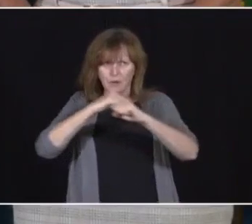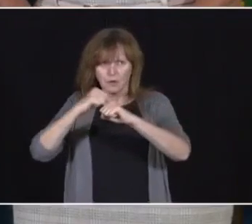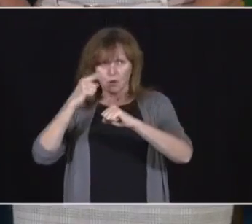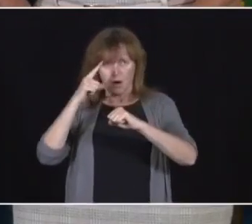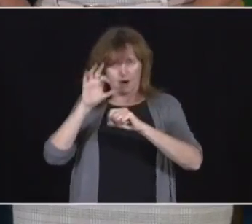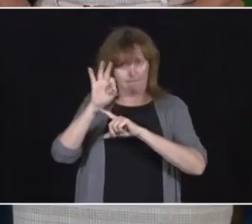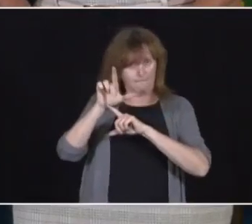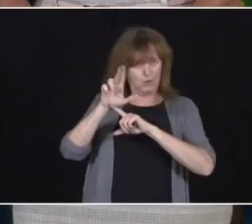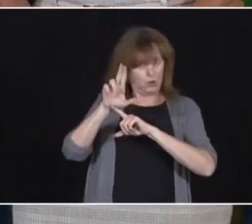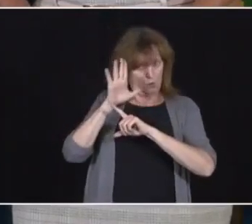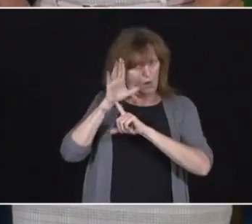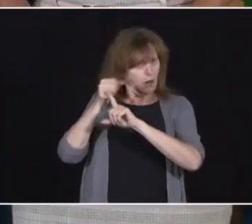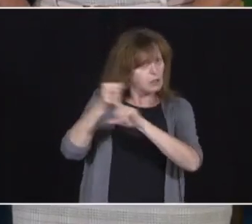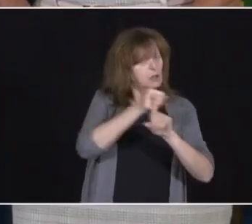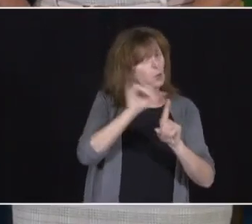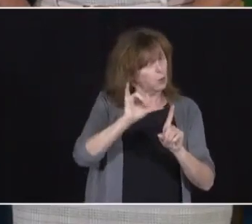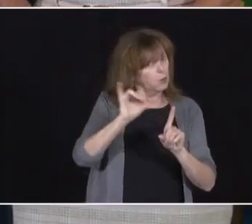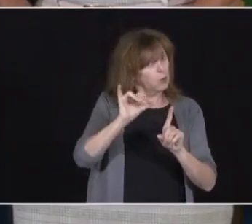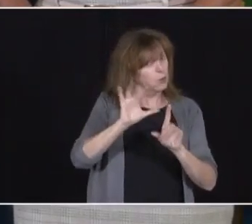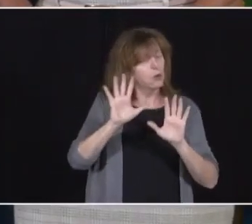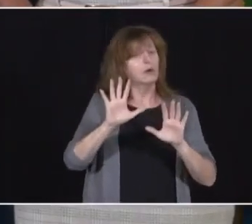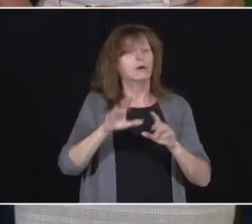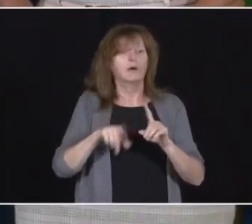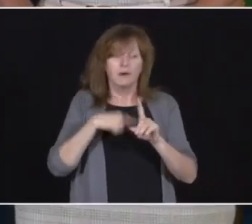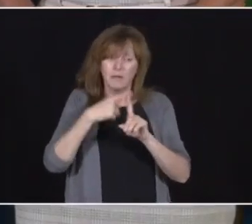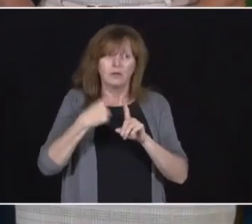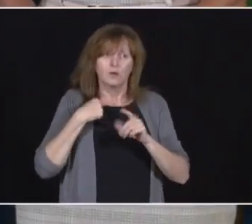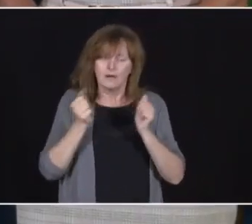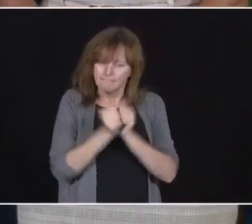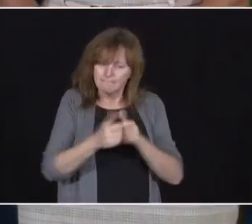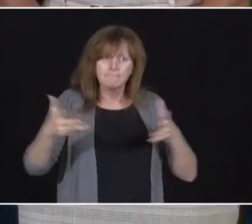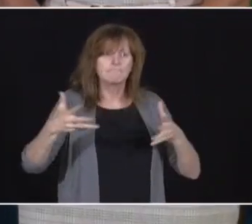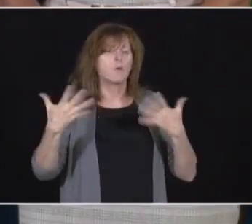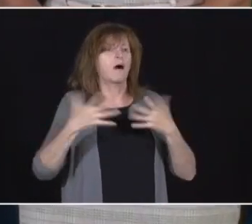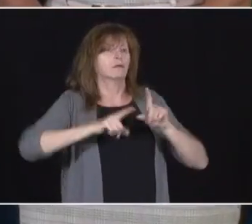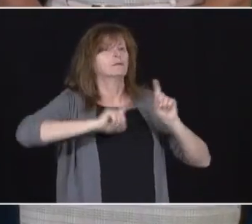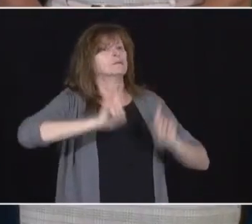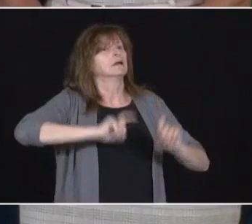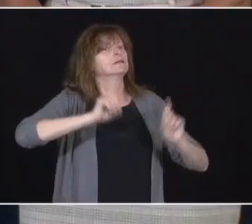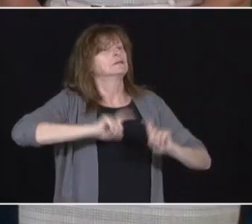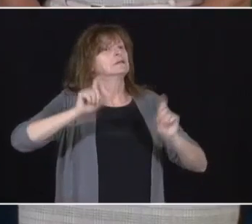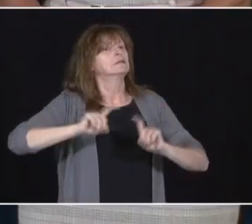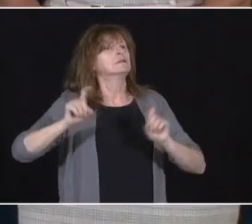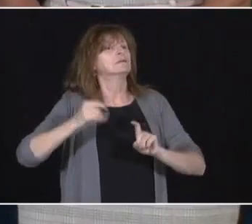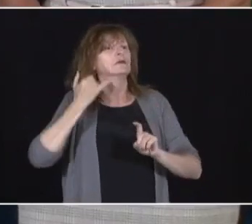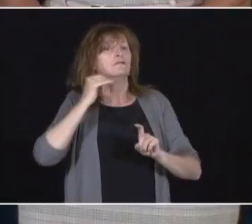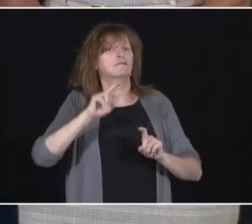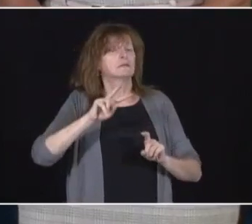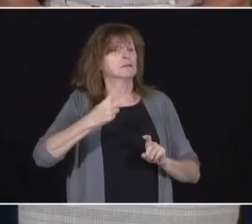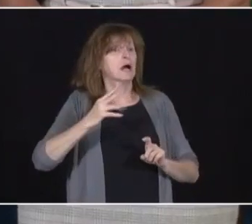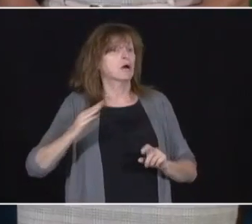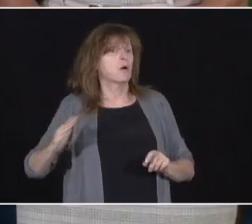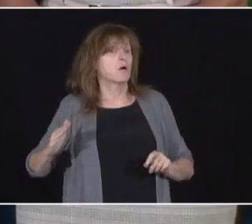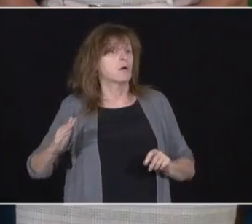So, we need to make sure that we continue to protect them from the flu and then of course, we are enhancing our testing capability.